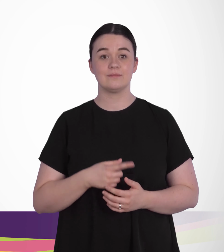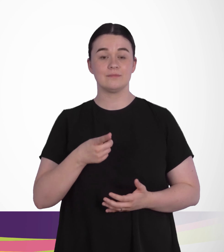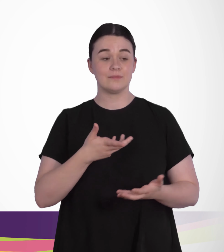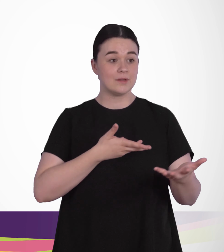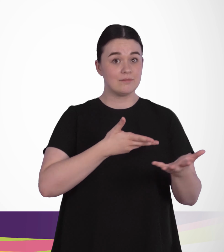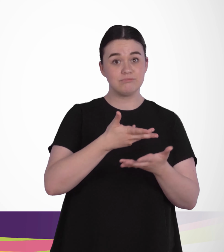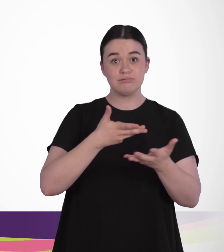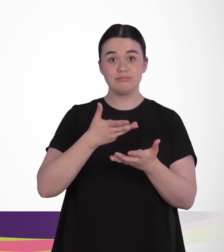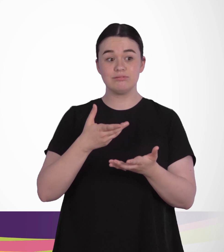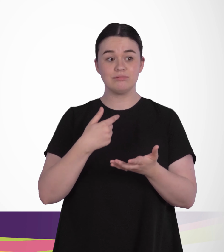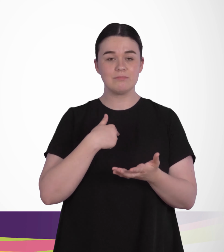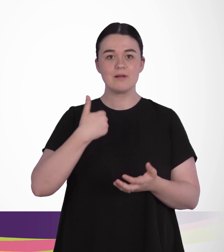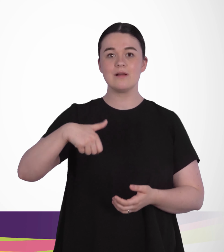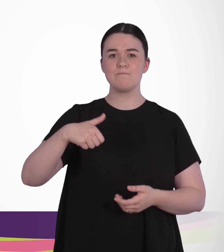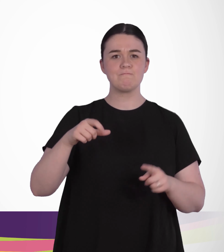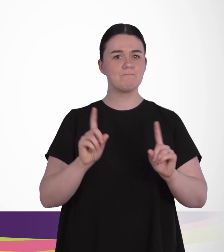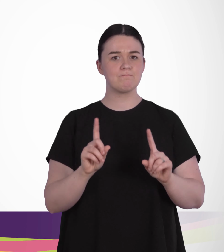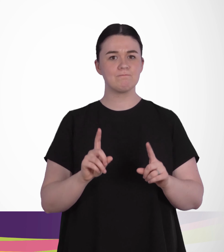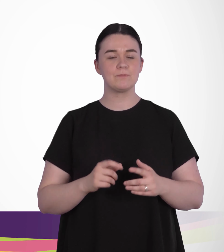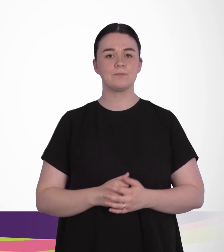What we heard